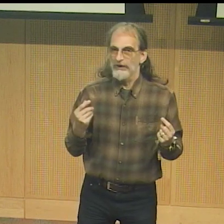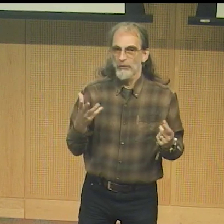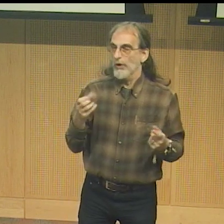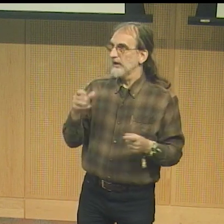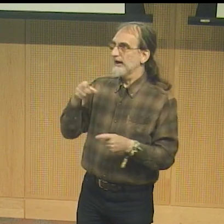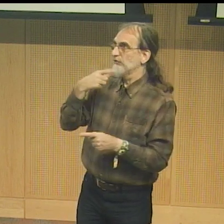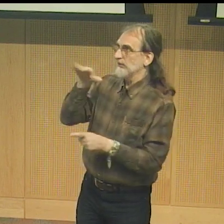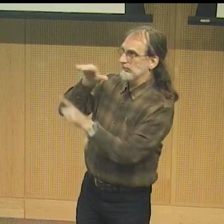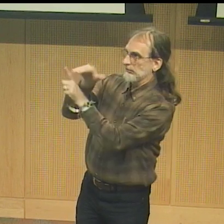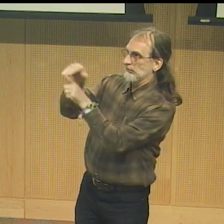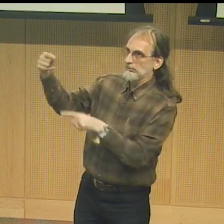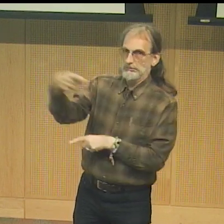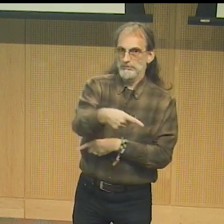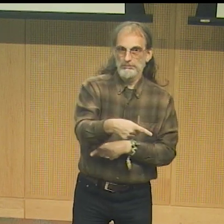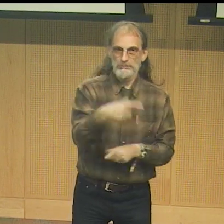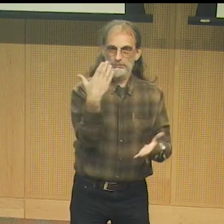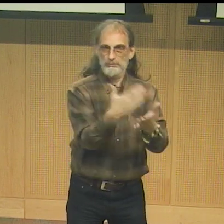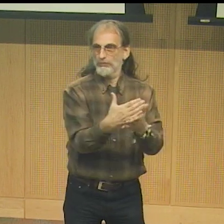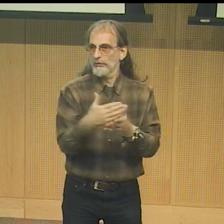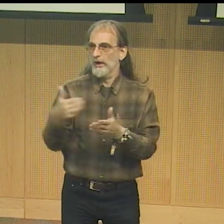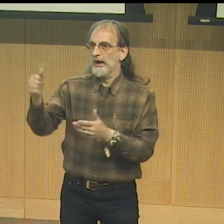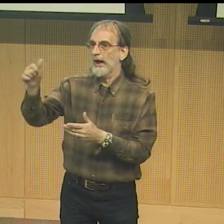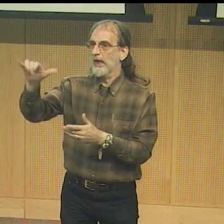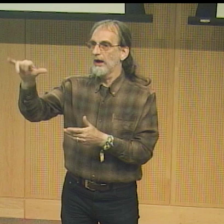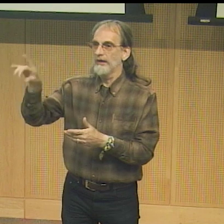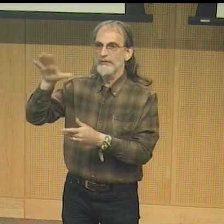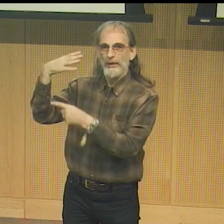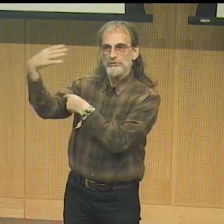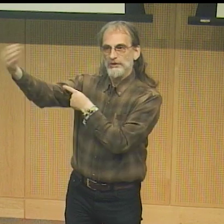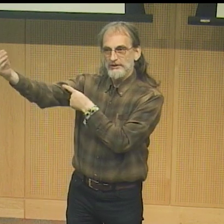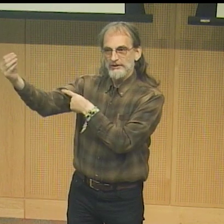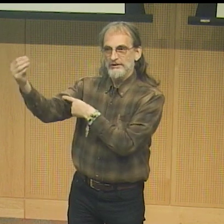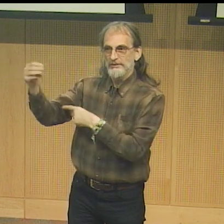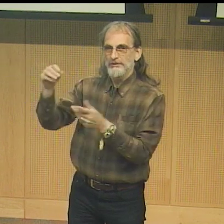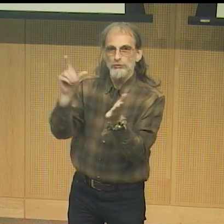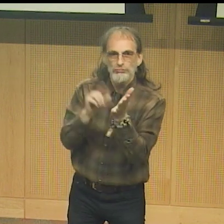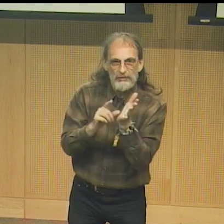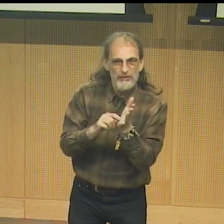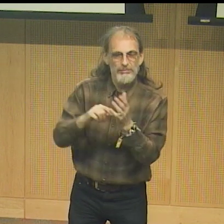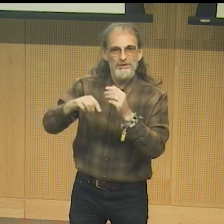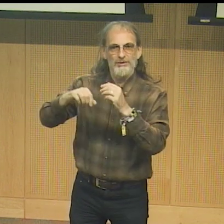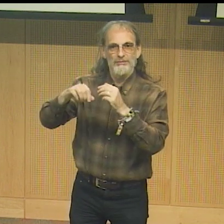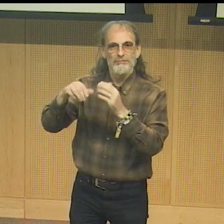The Paris school wanted the hearing audiences outside the school to take note of what they do